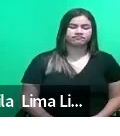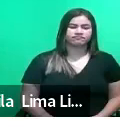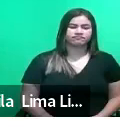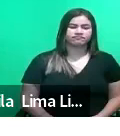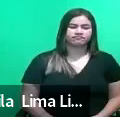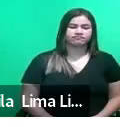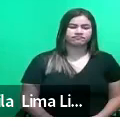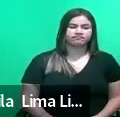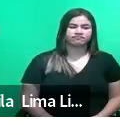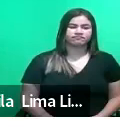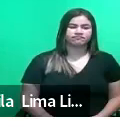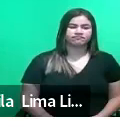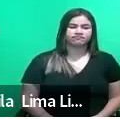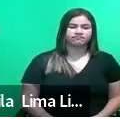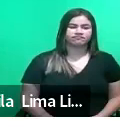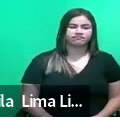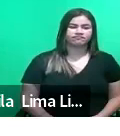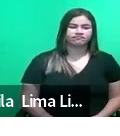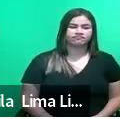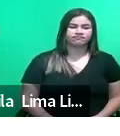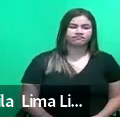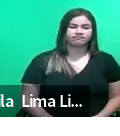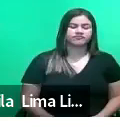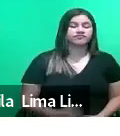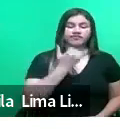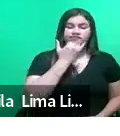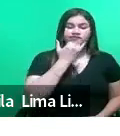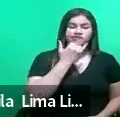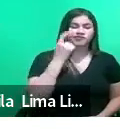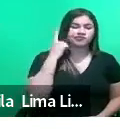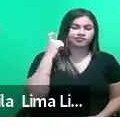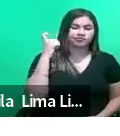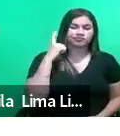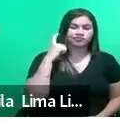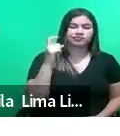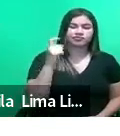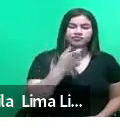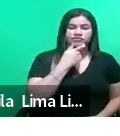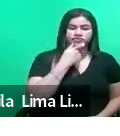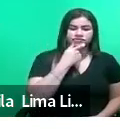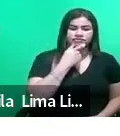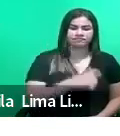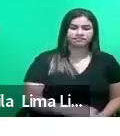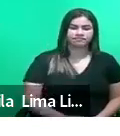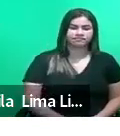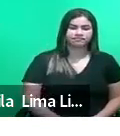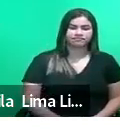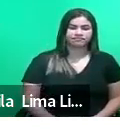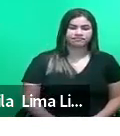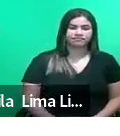wrong word in the English. a s the wrong word in the English the wrong word in the English. A future action . The . The child . The child attempts to grasp an object there's some